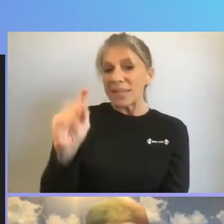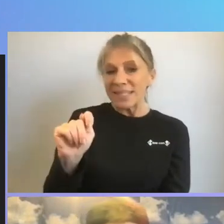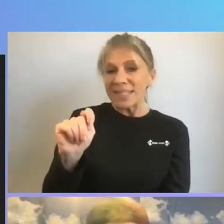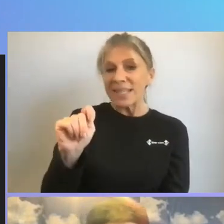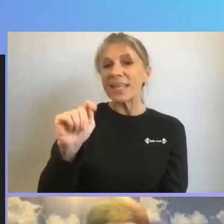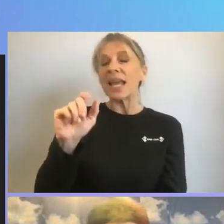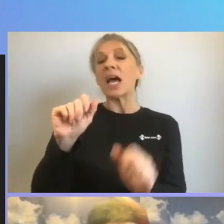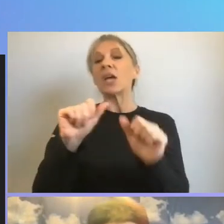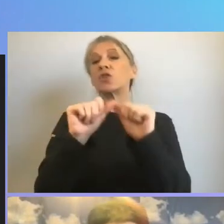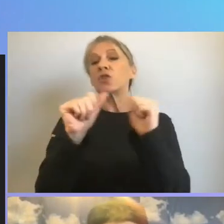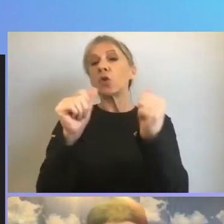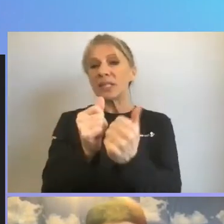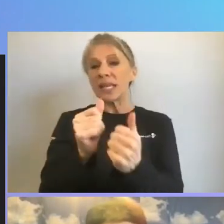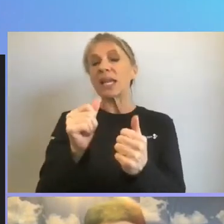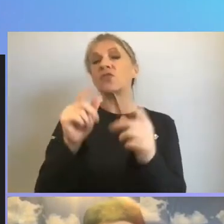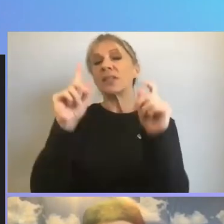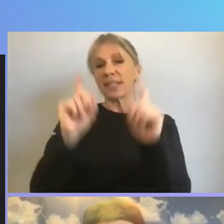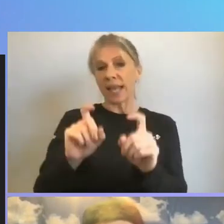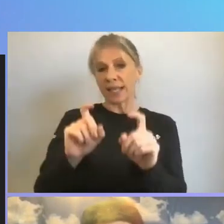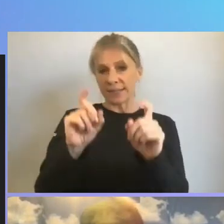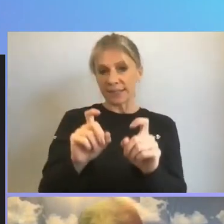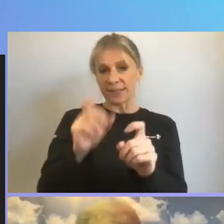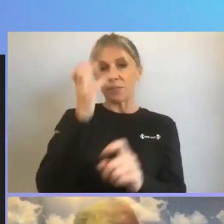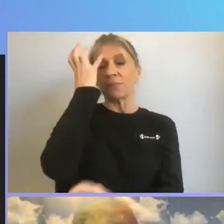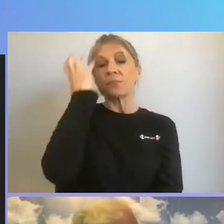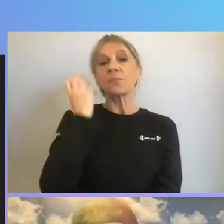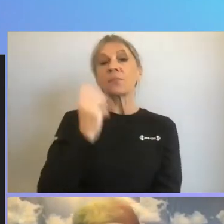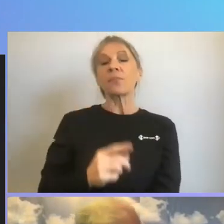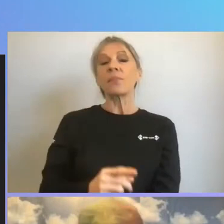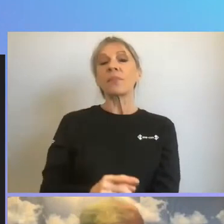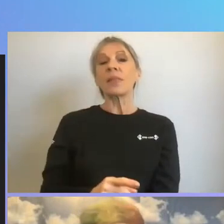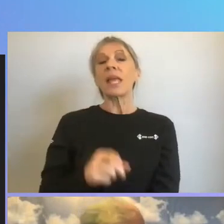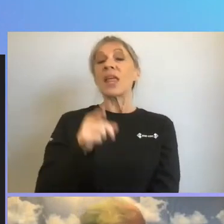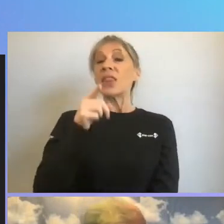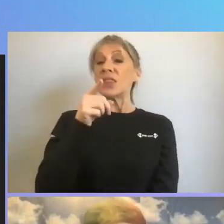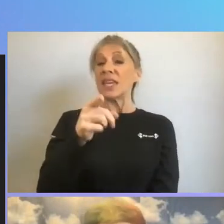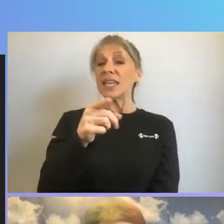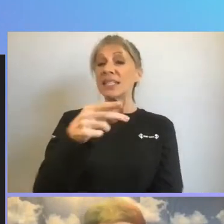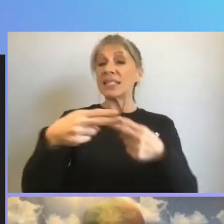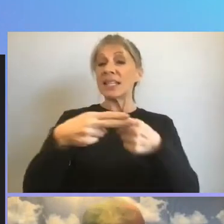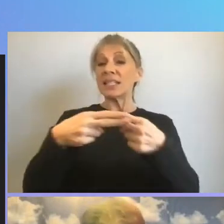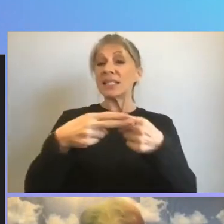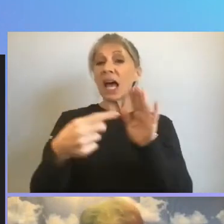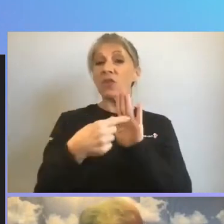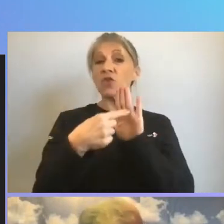this is a slide showing the